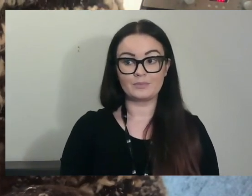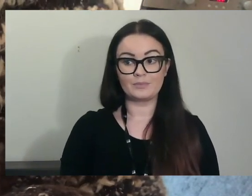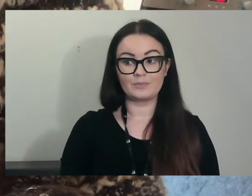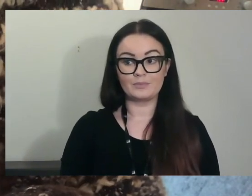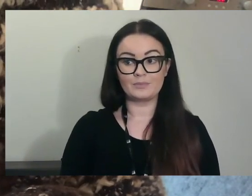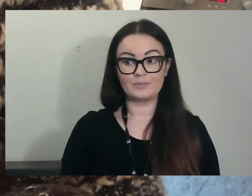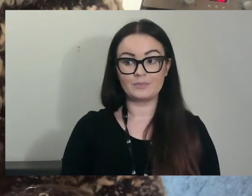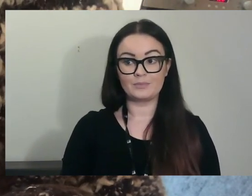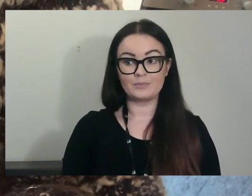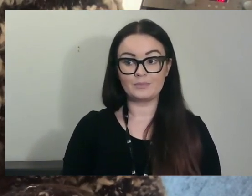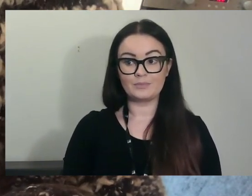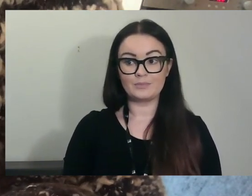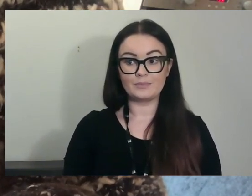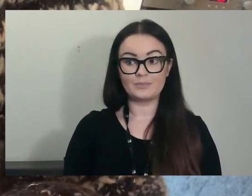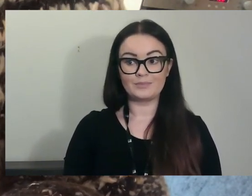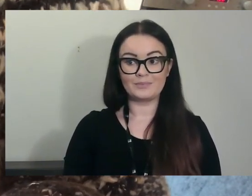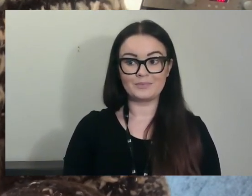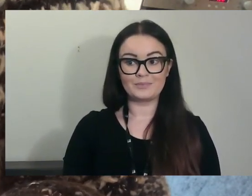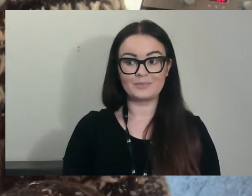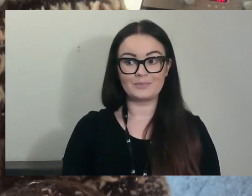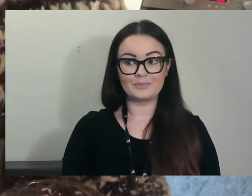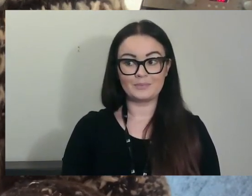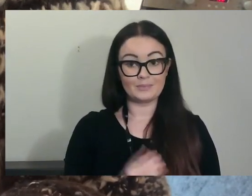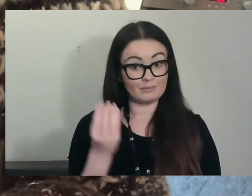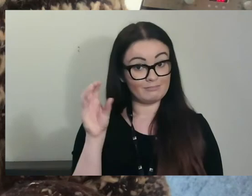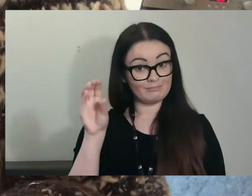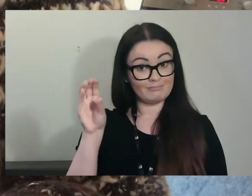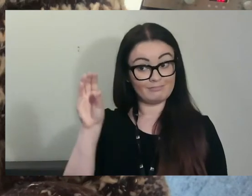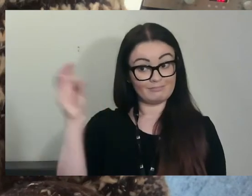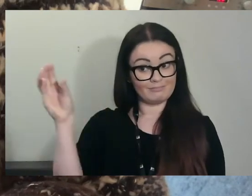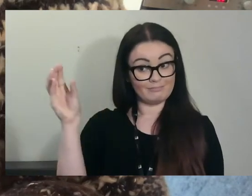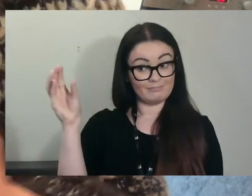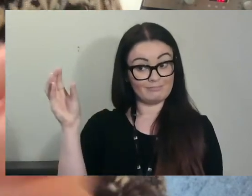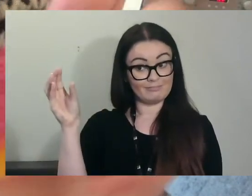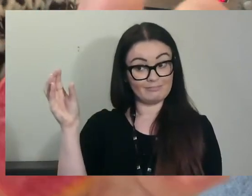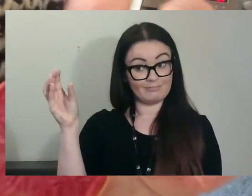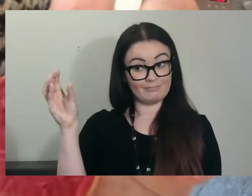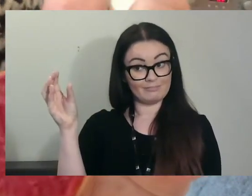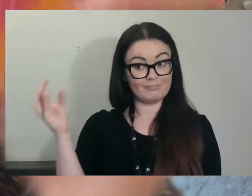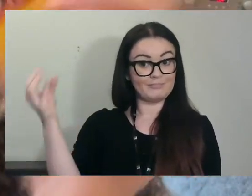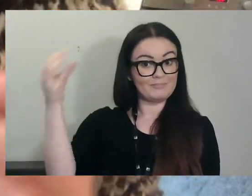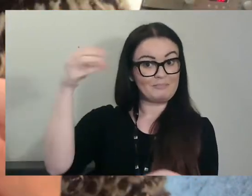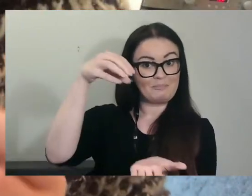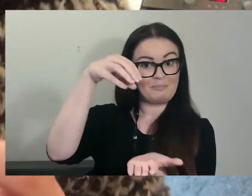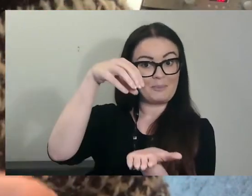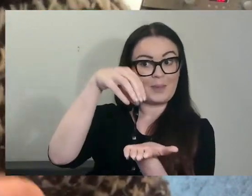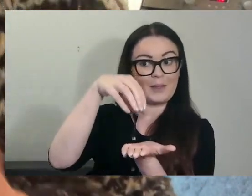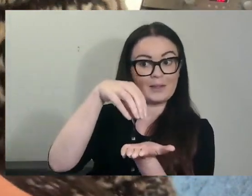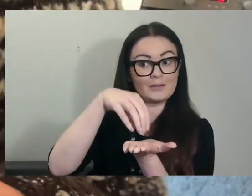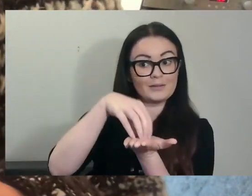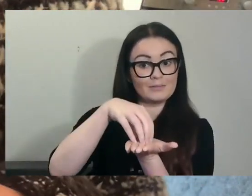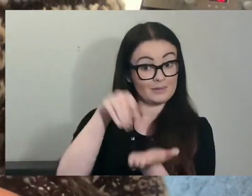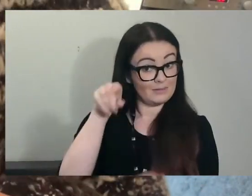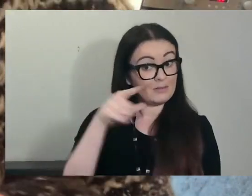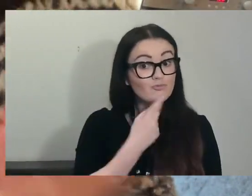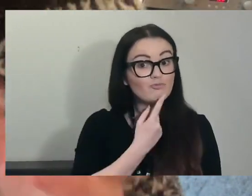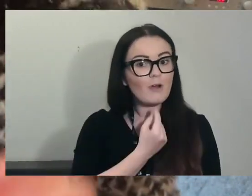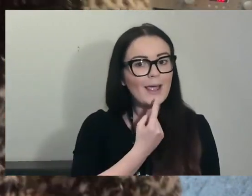I'm just gonna use my paint brush for now there we go. I'm going to go with red and